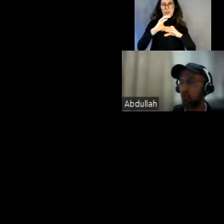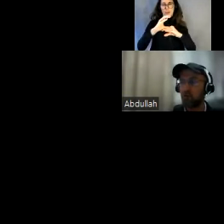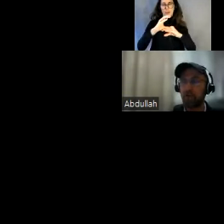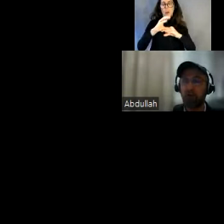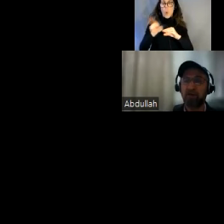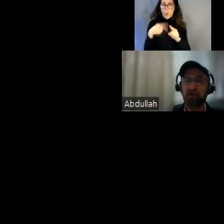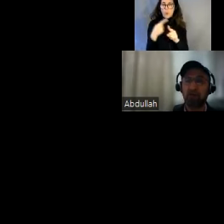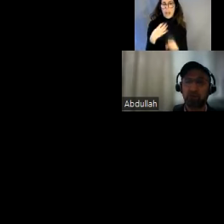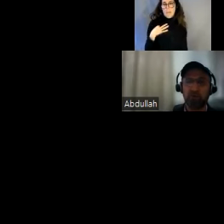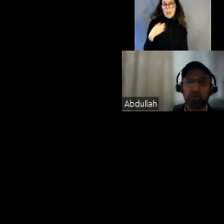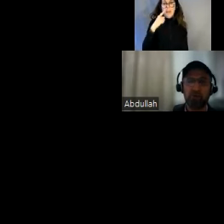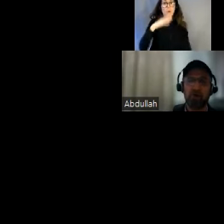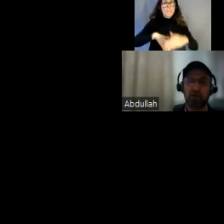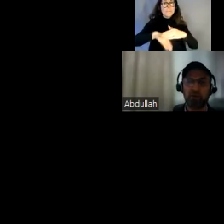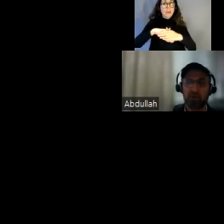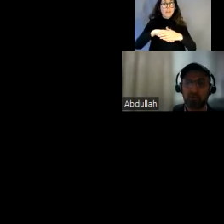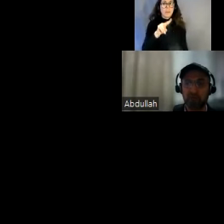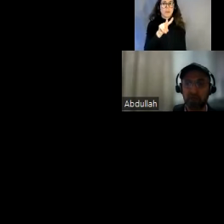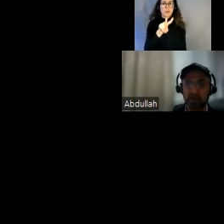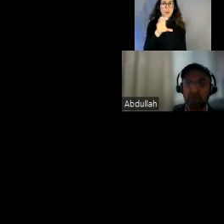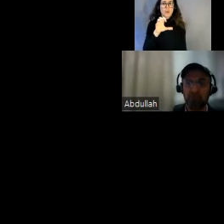vacation pay. But you cannot apply for reimbursement of the